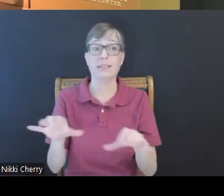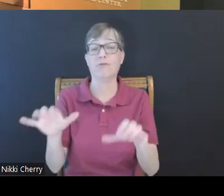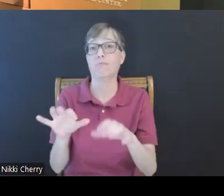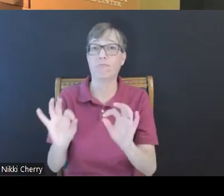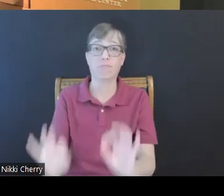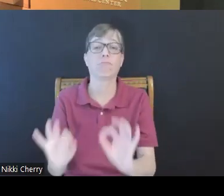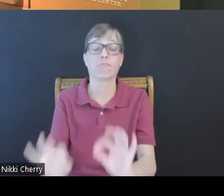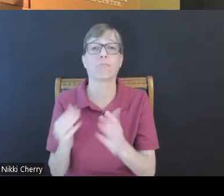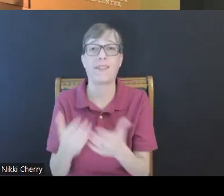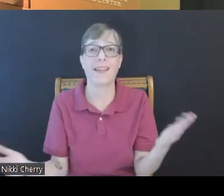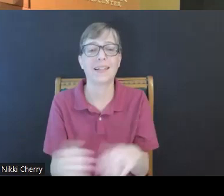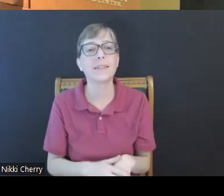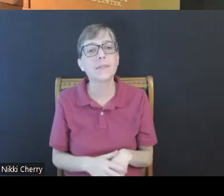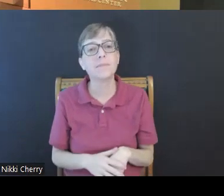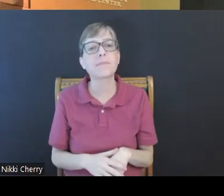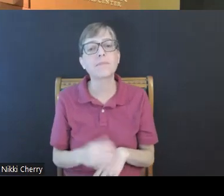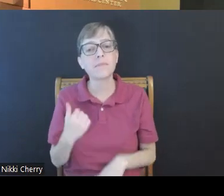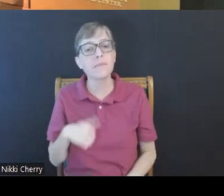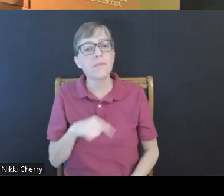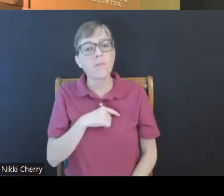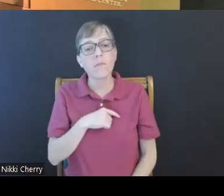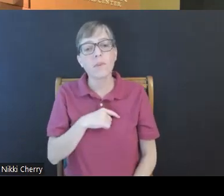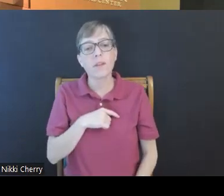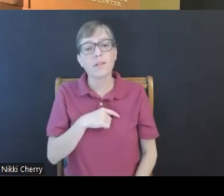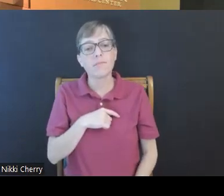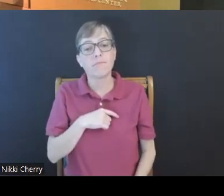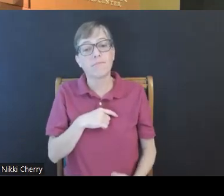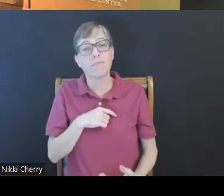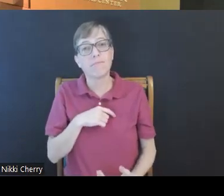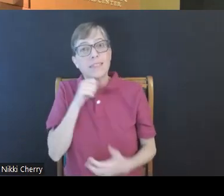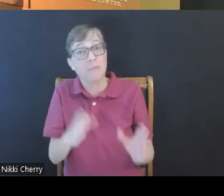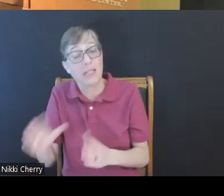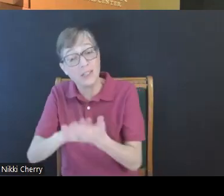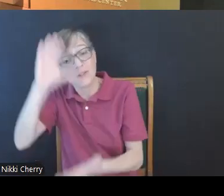something we set out to learn but we learned it uh we had really good data on health care costs